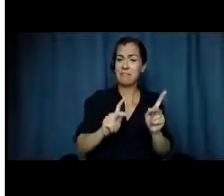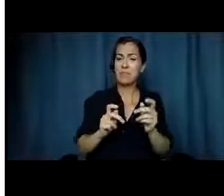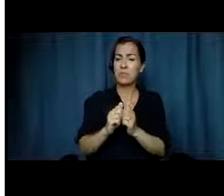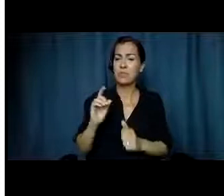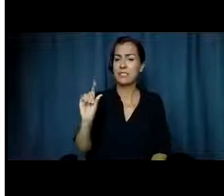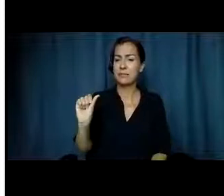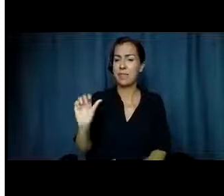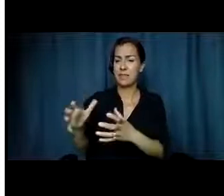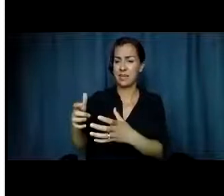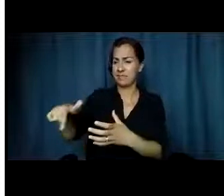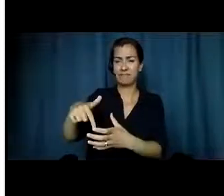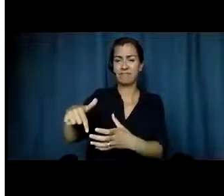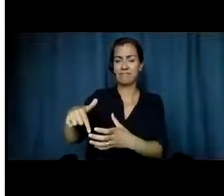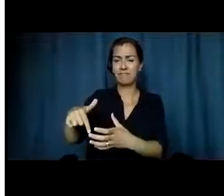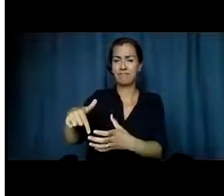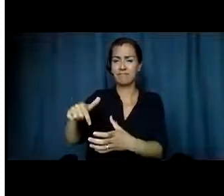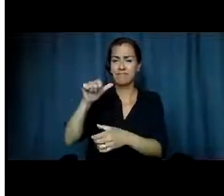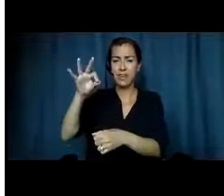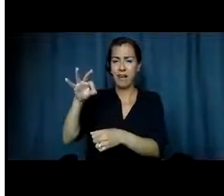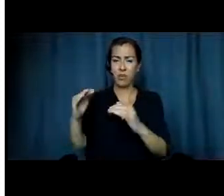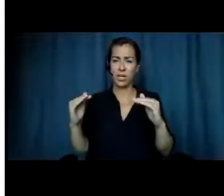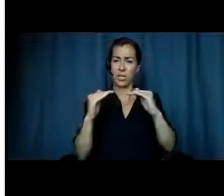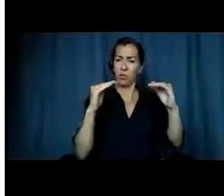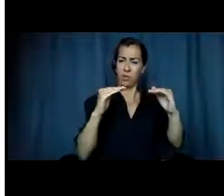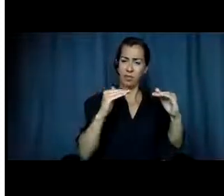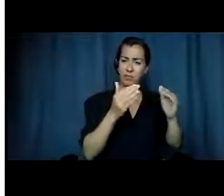Those local election offices have to provide materials like voter guides in